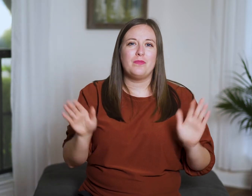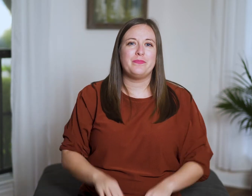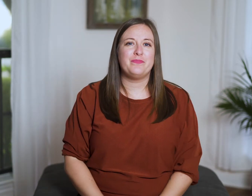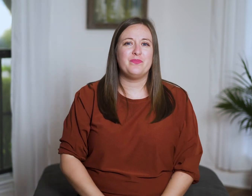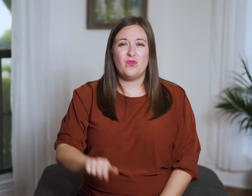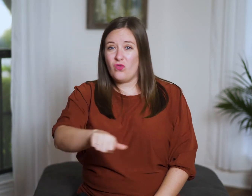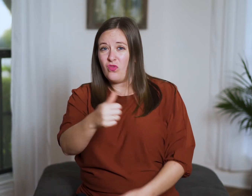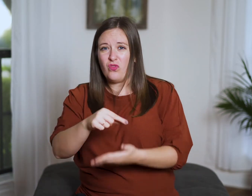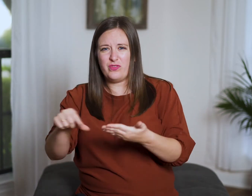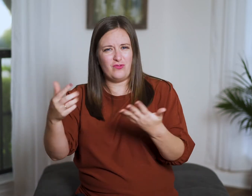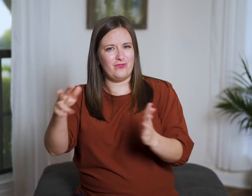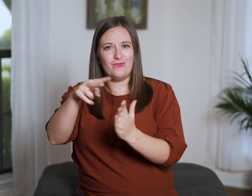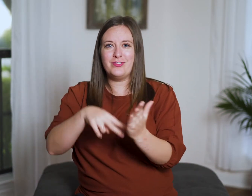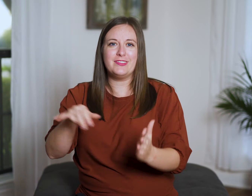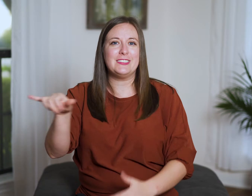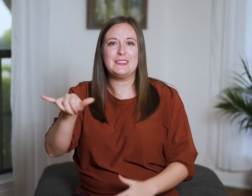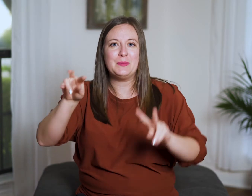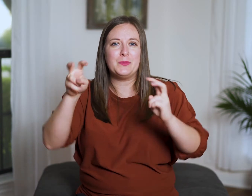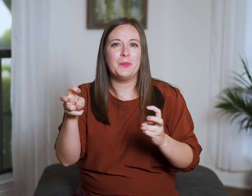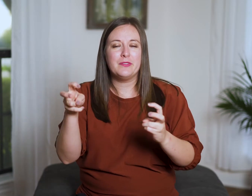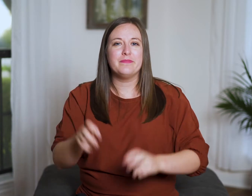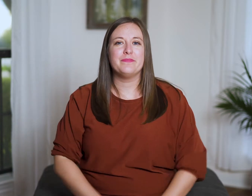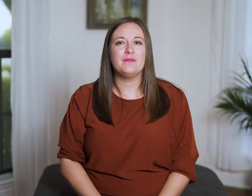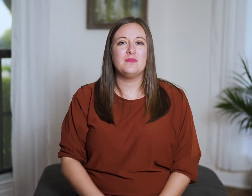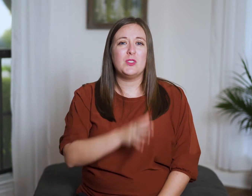The other verses we’ve read on this topic said